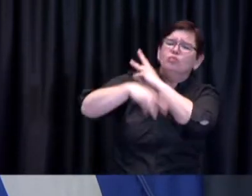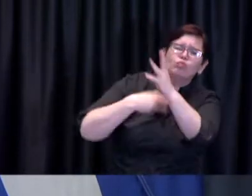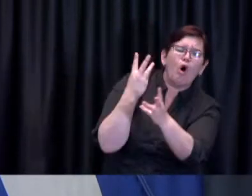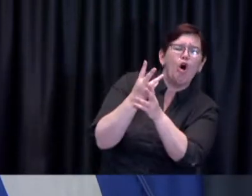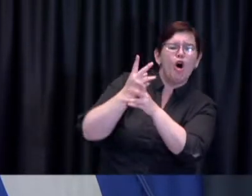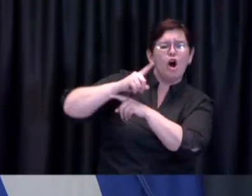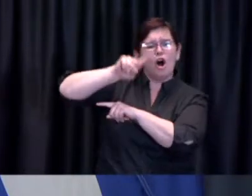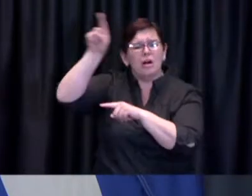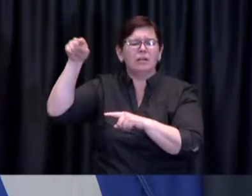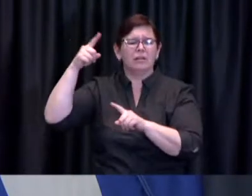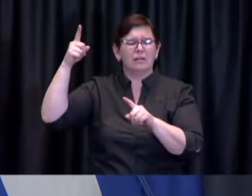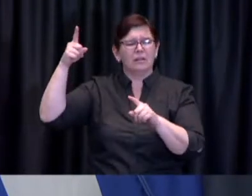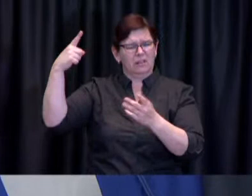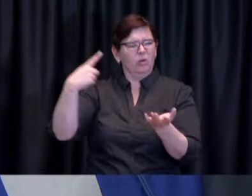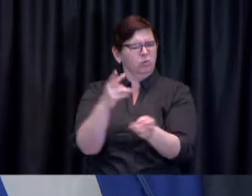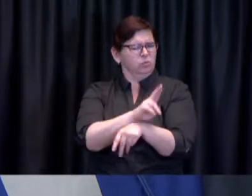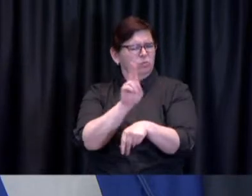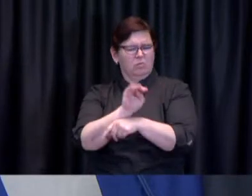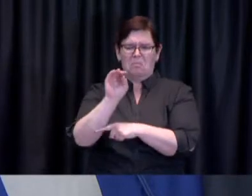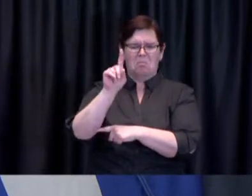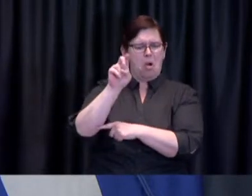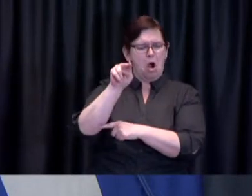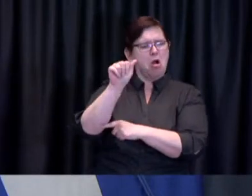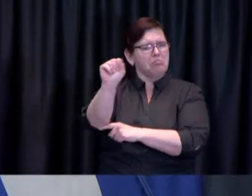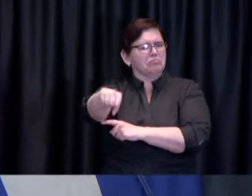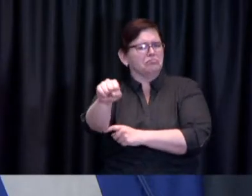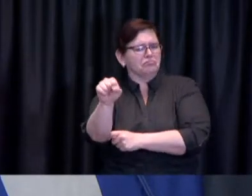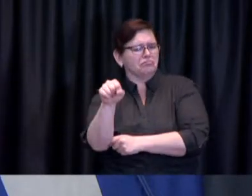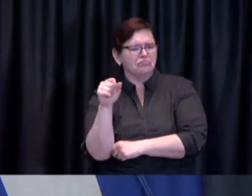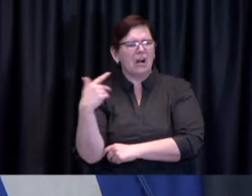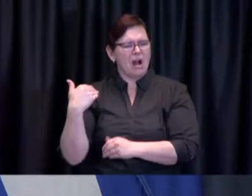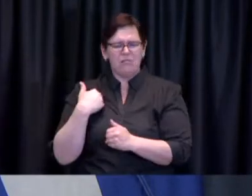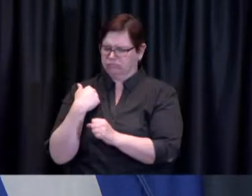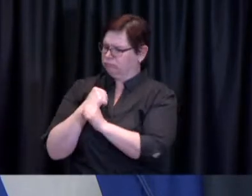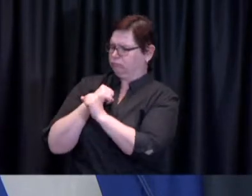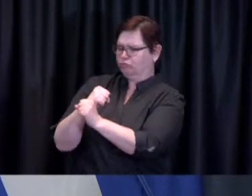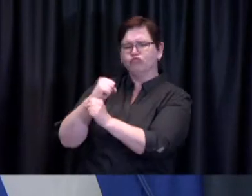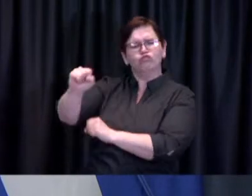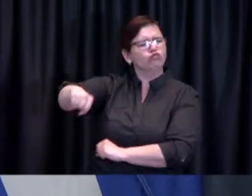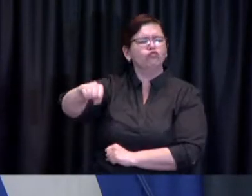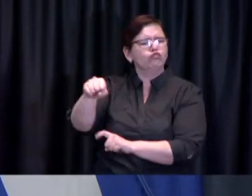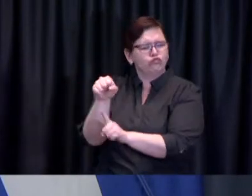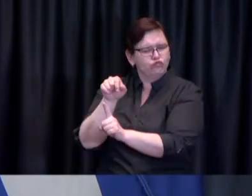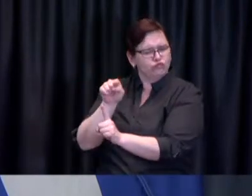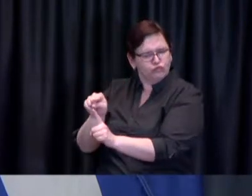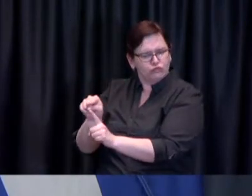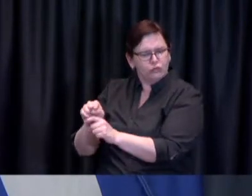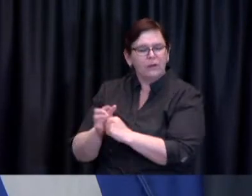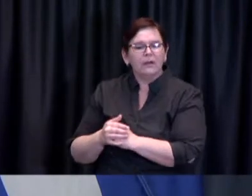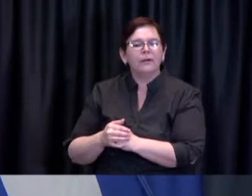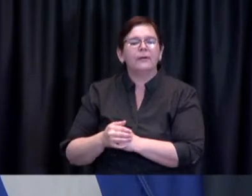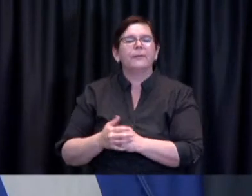vaccine's ability to protect against COVID-19 but studies have tended to focus on Pfizer and